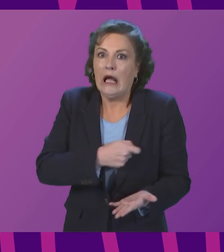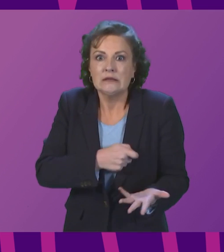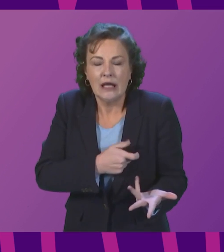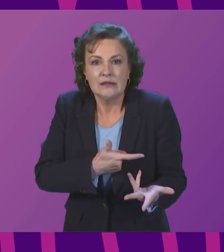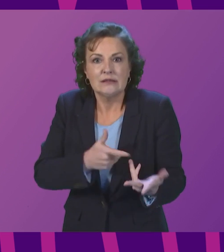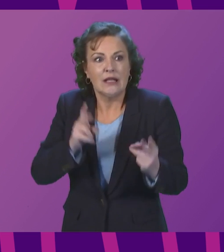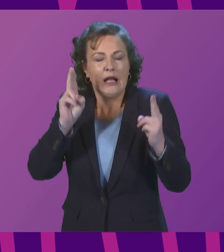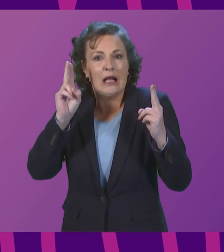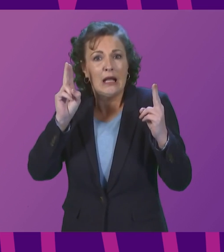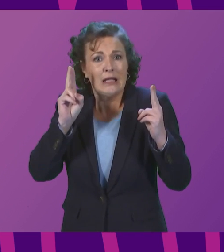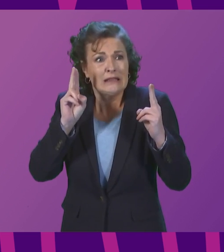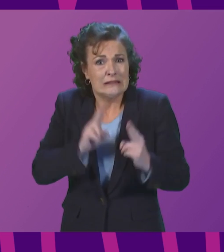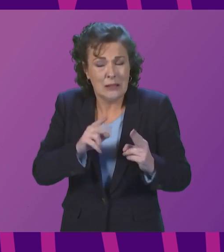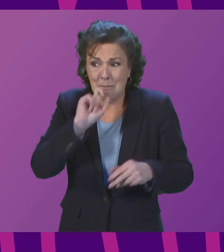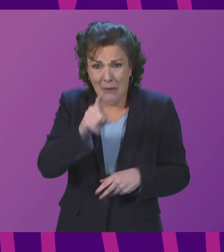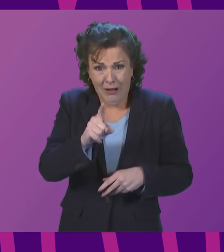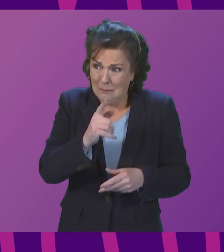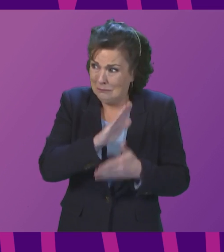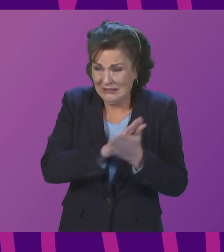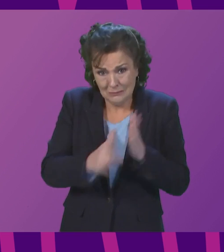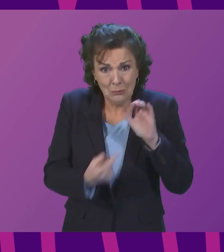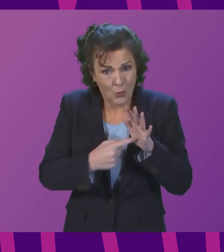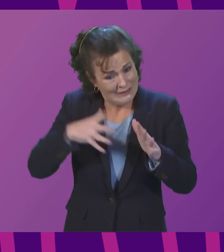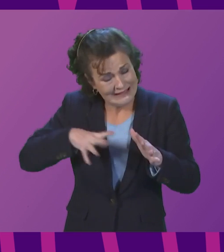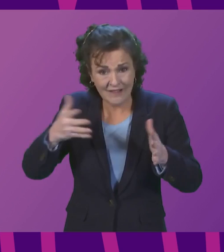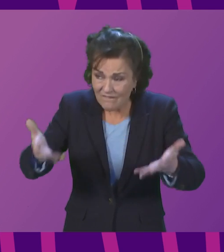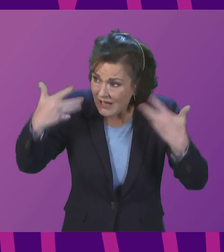ventilation and high-efficiency particulate air—HEPA—filters even more crucial in our schools.